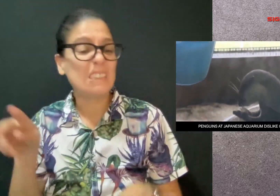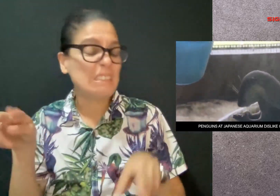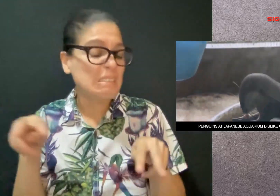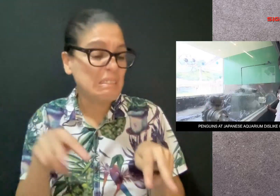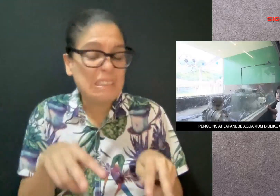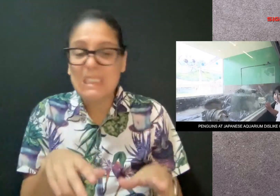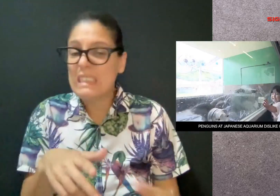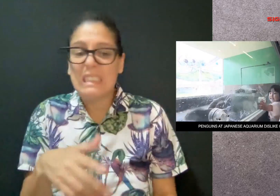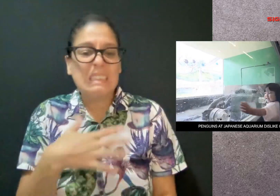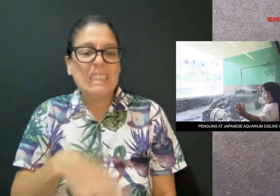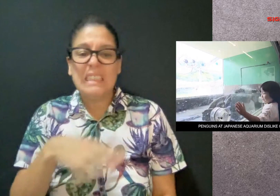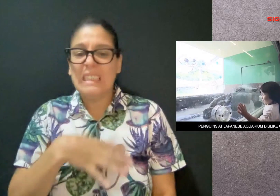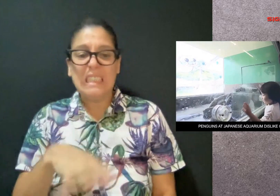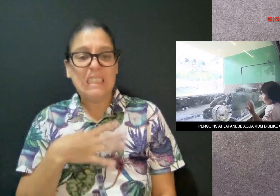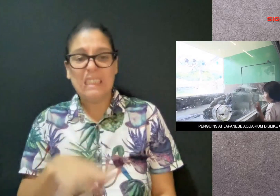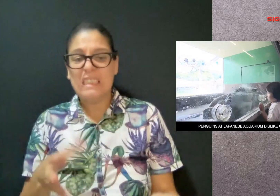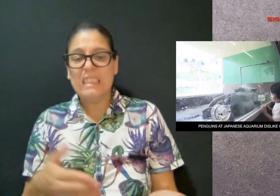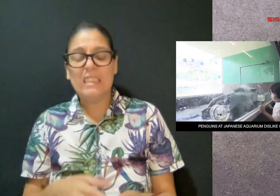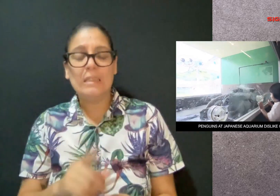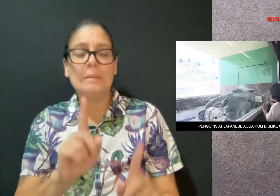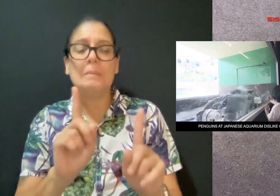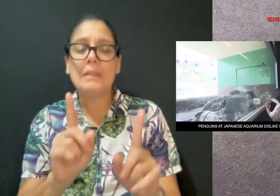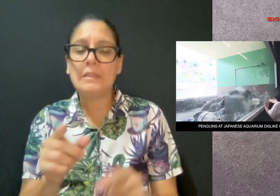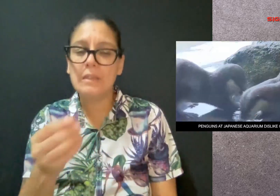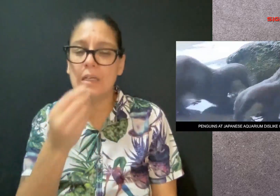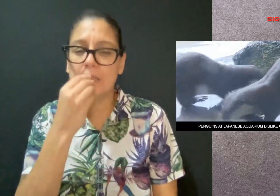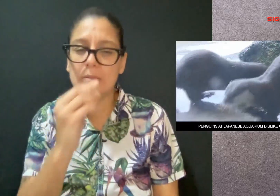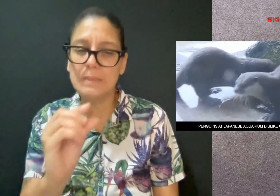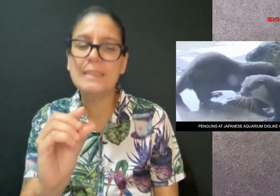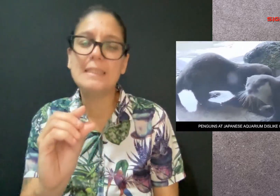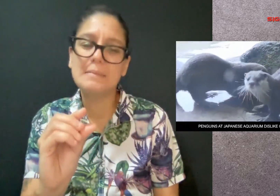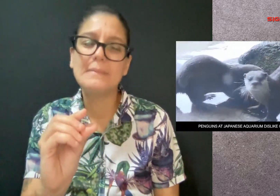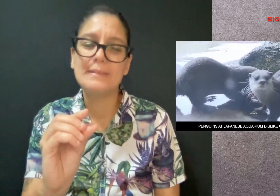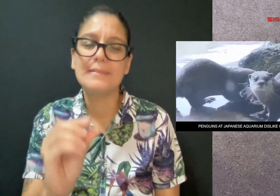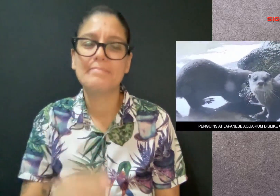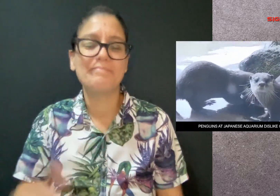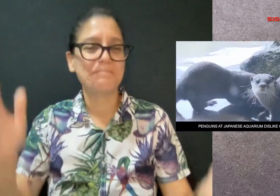the penguins still don't like it but at least they're eating some of it